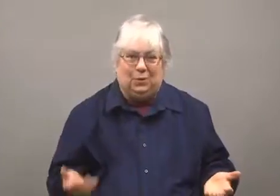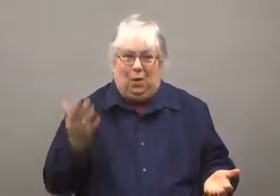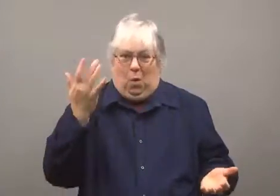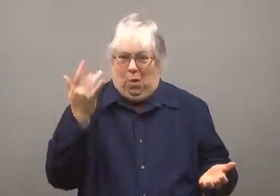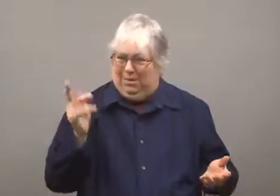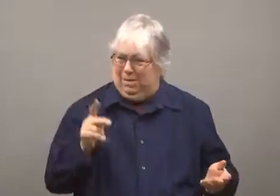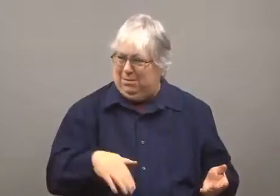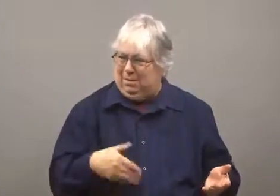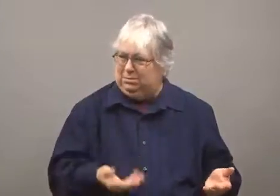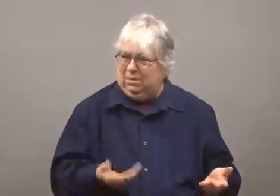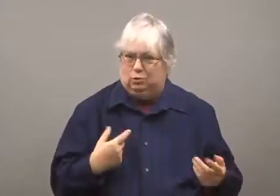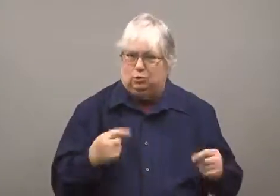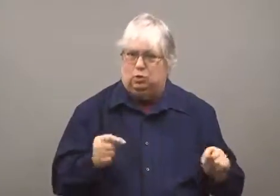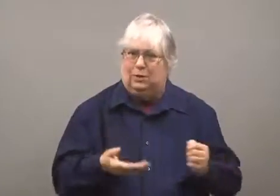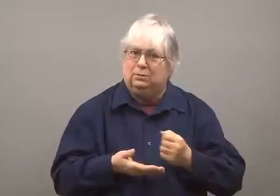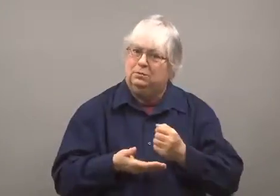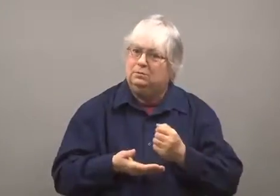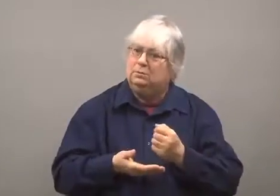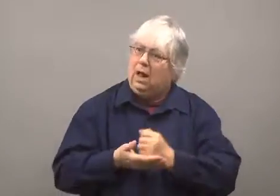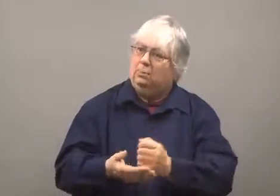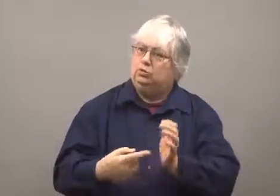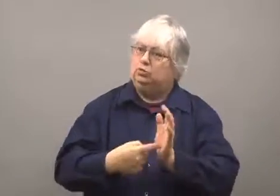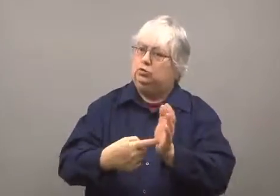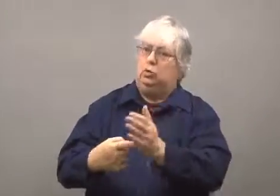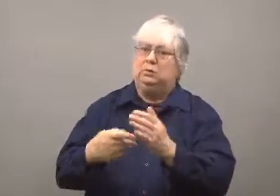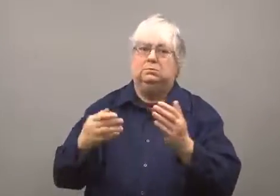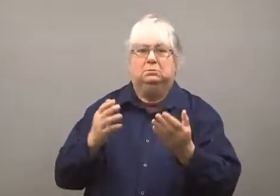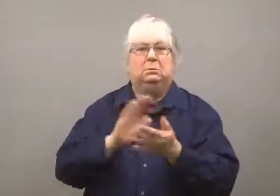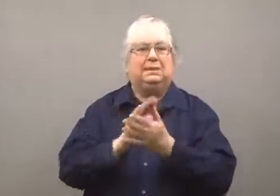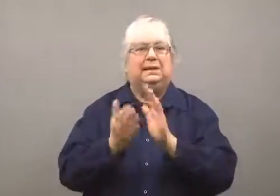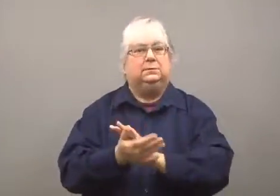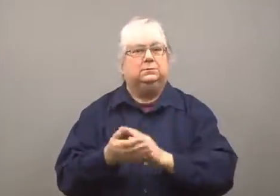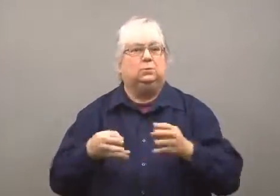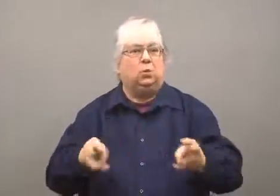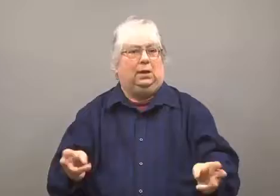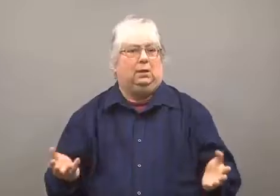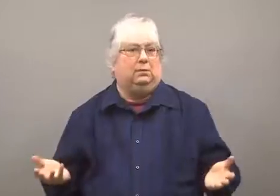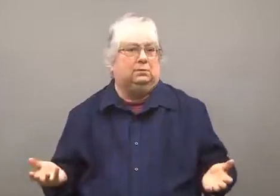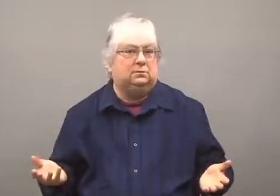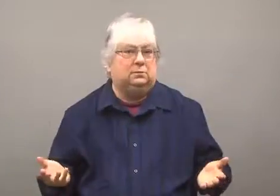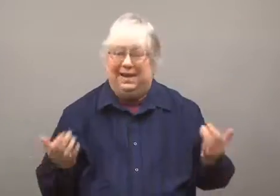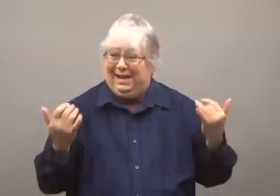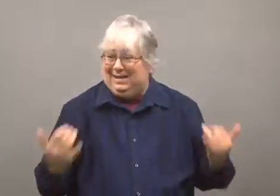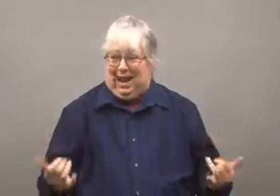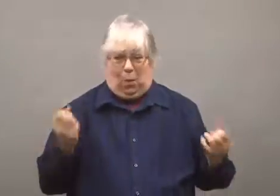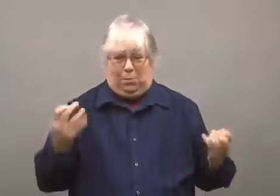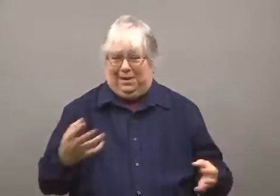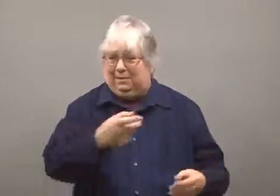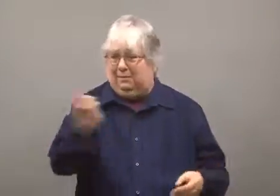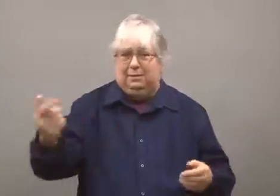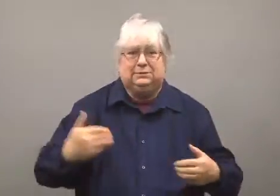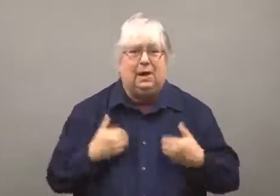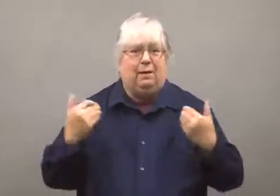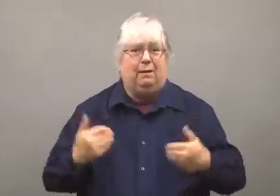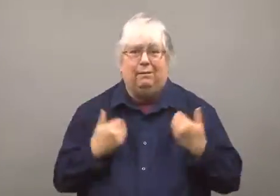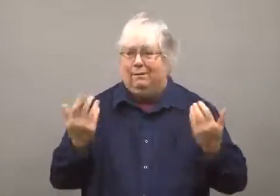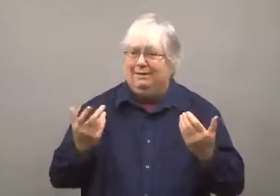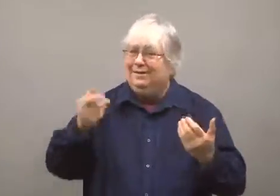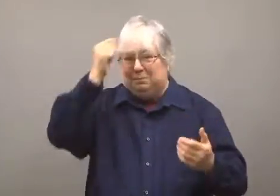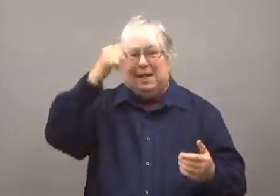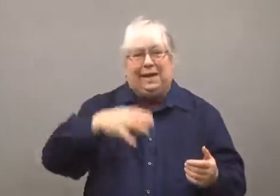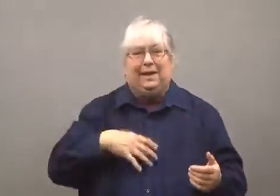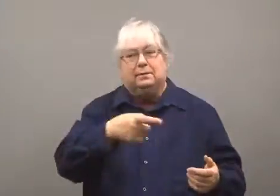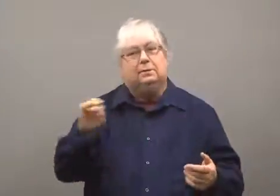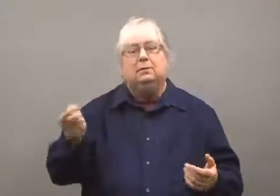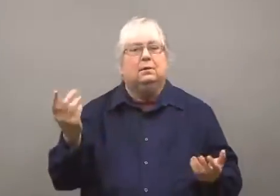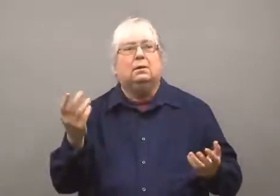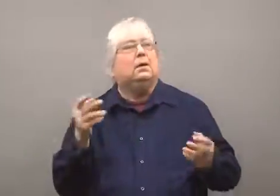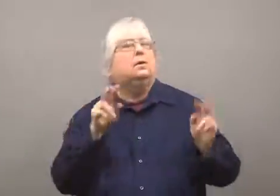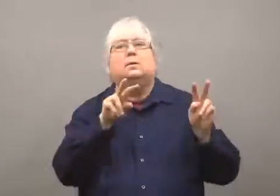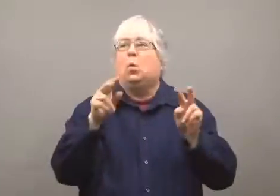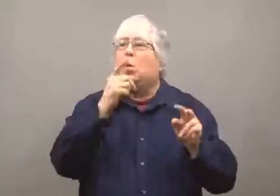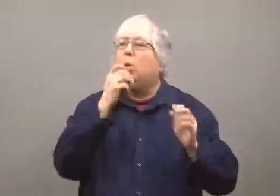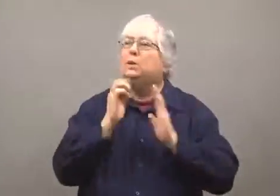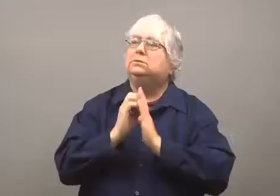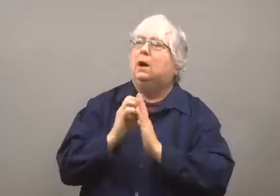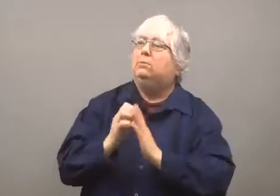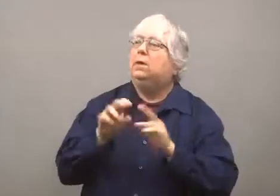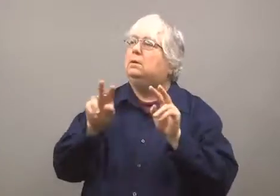He didn't understand why people got upset, they wanted to show it in a peaceful way.